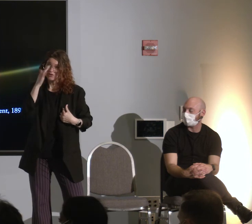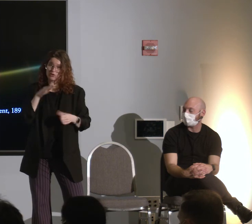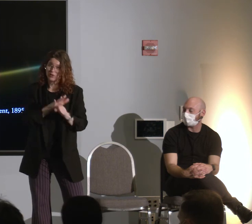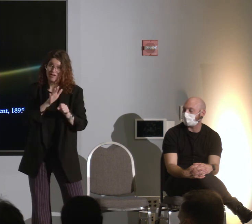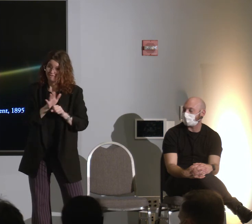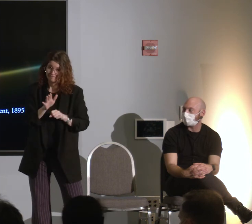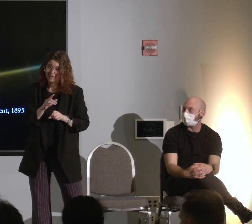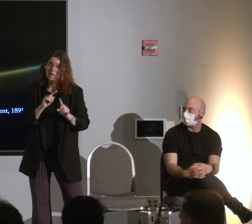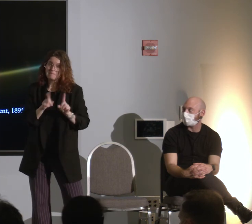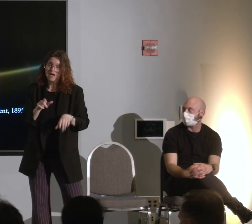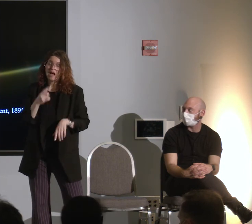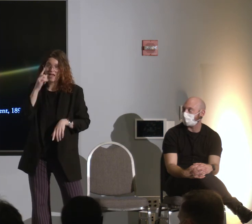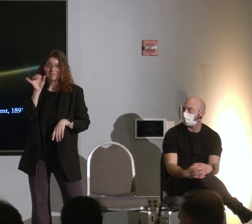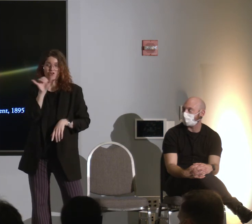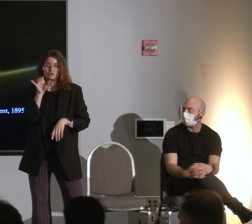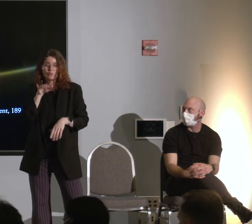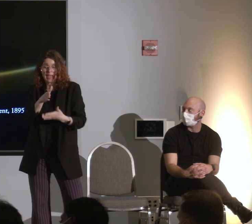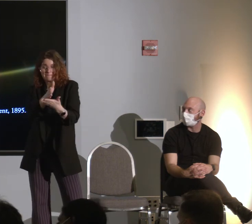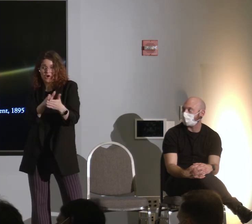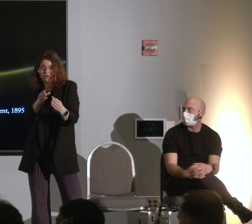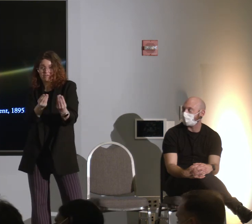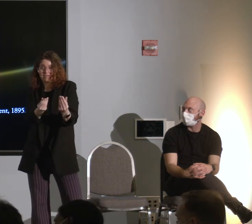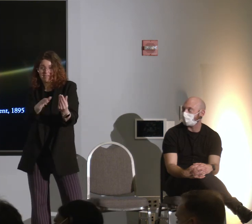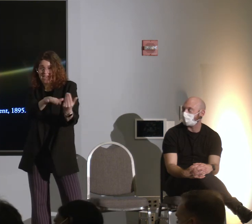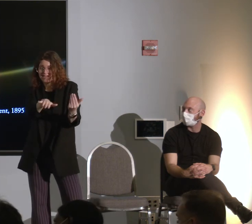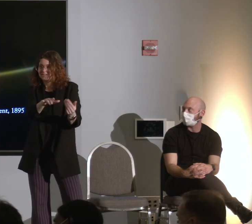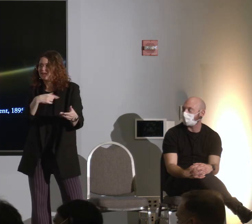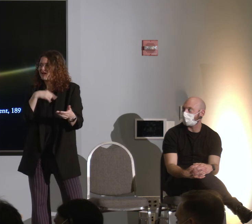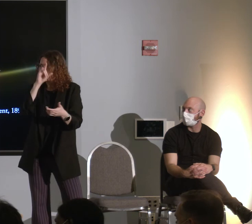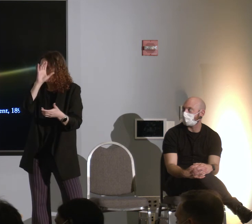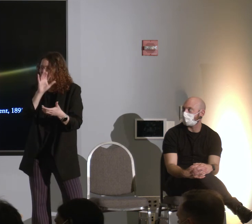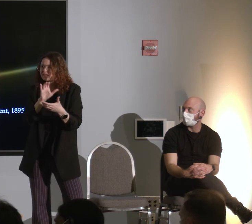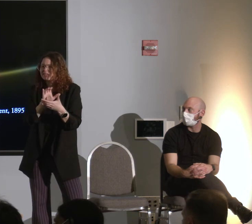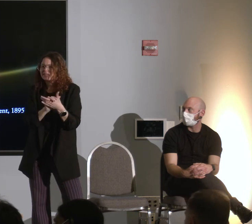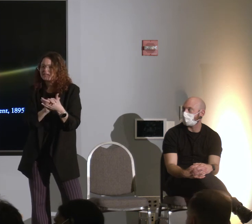But I think also that portion of land which is I believe in what is today the Upper West Side